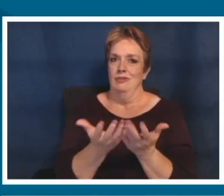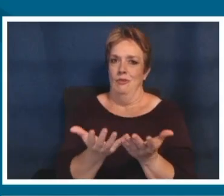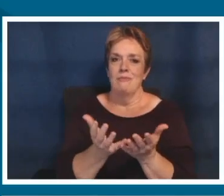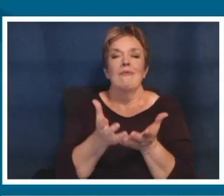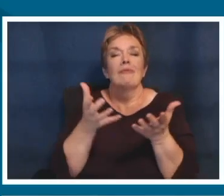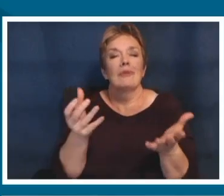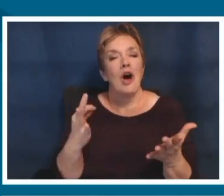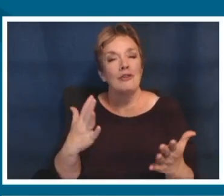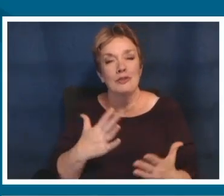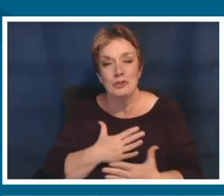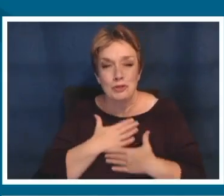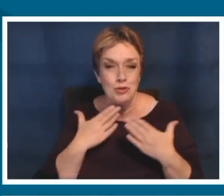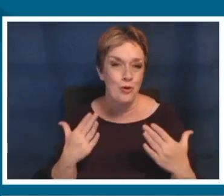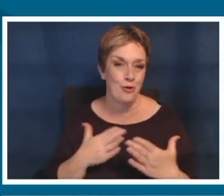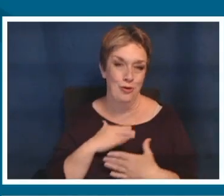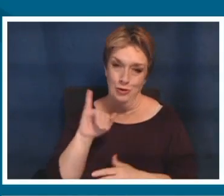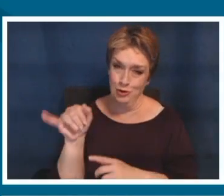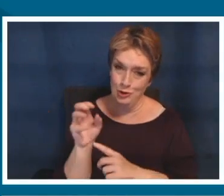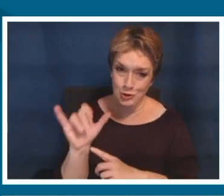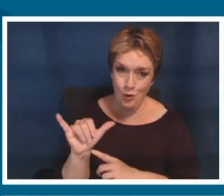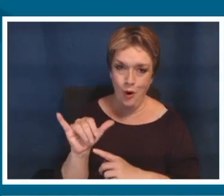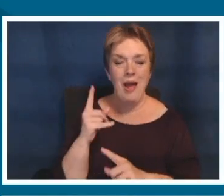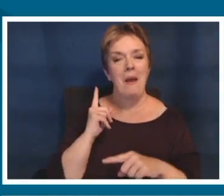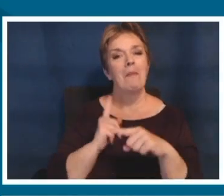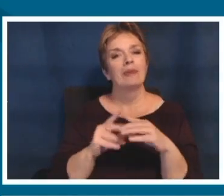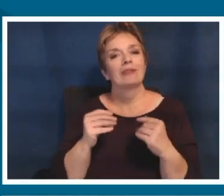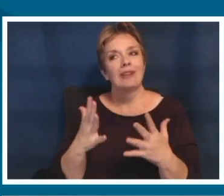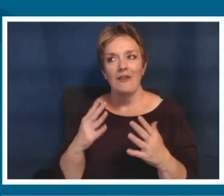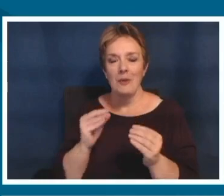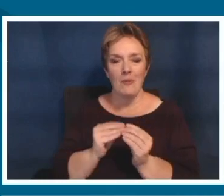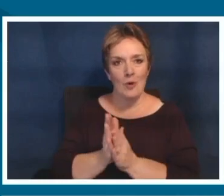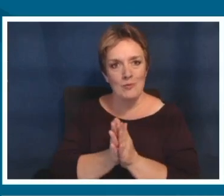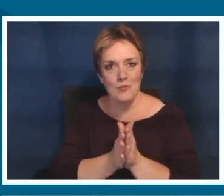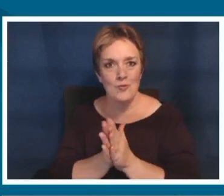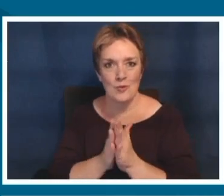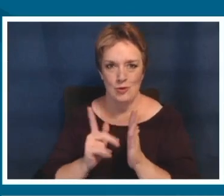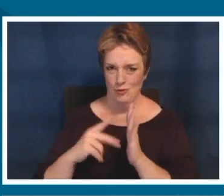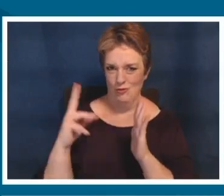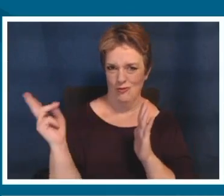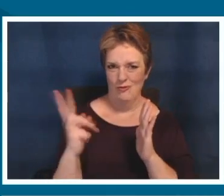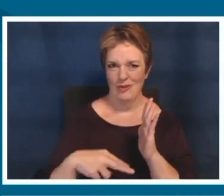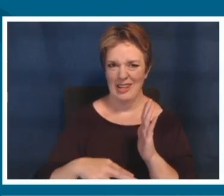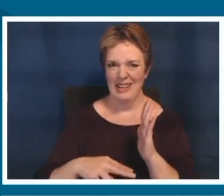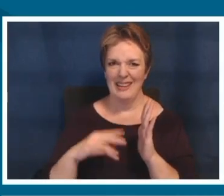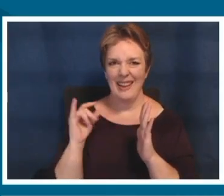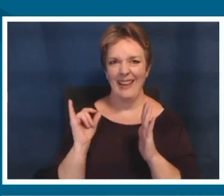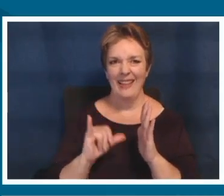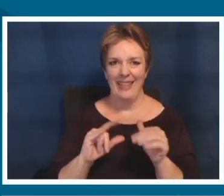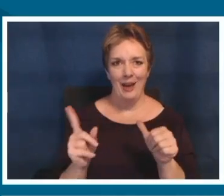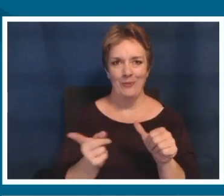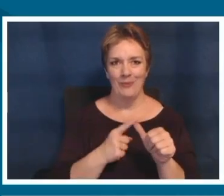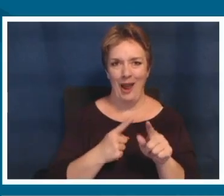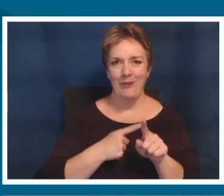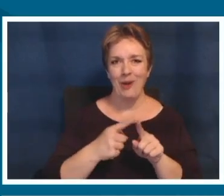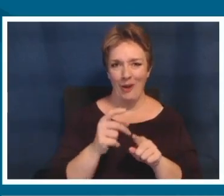and provided the motivation for the kids to like read that primary source that andrea had pulled from a letter from a